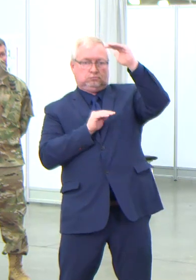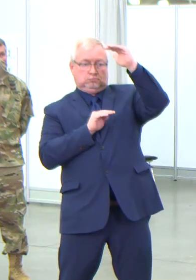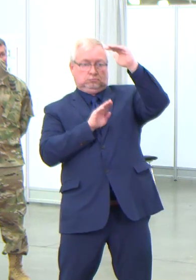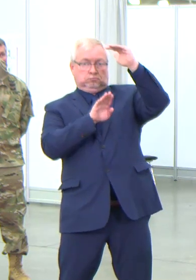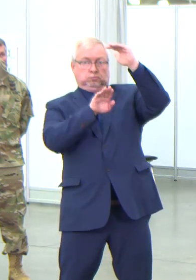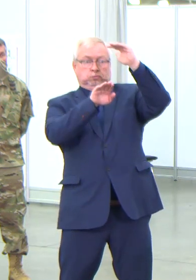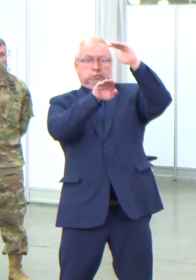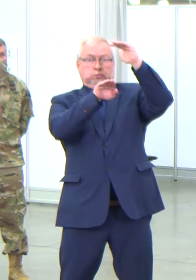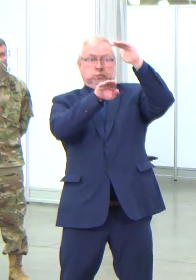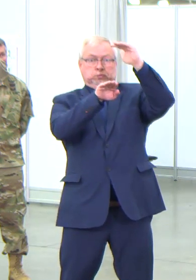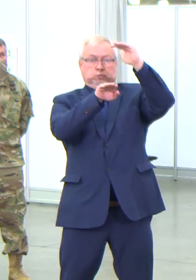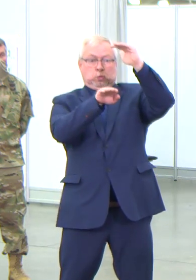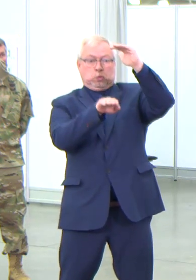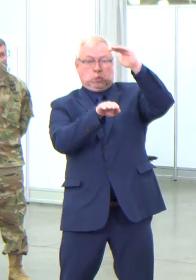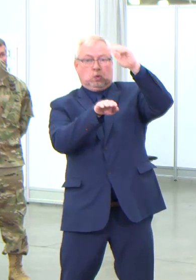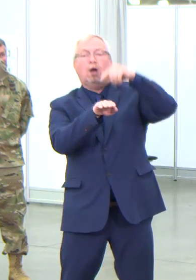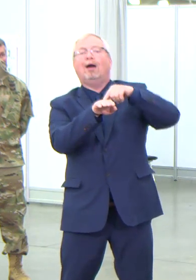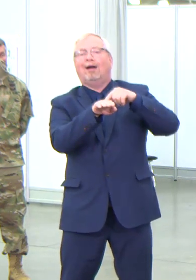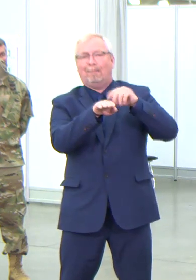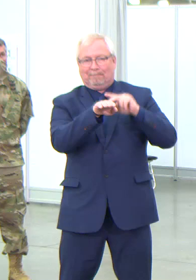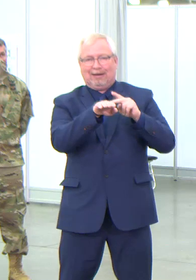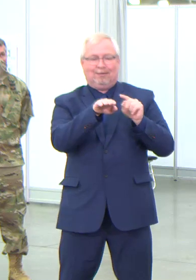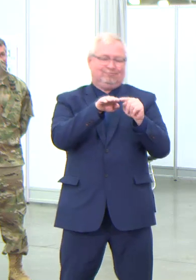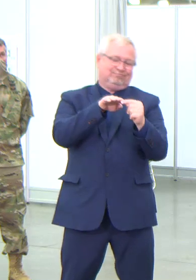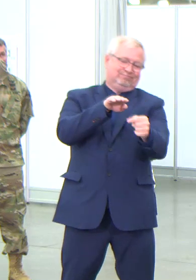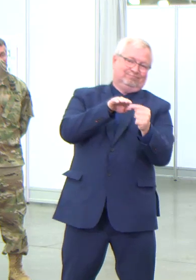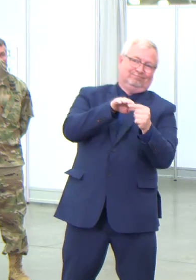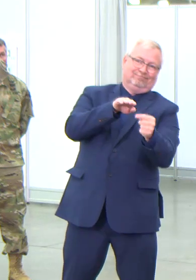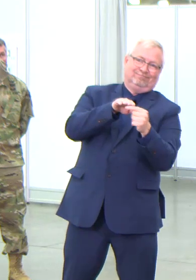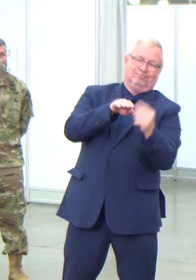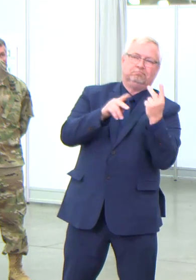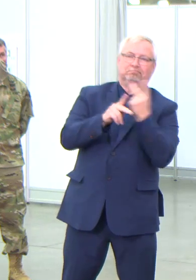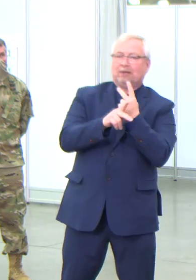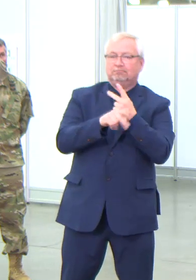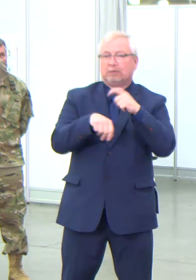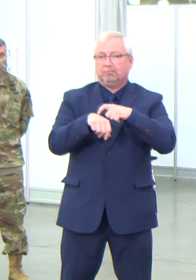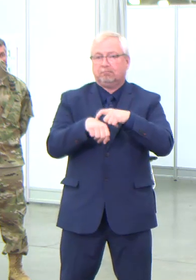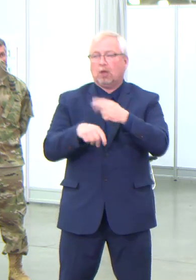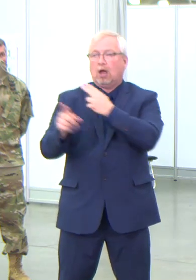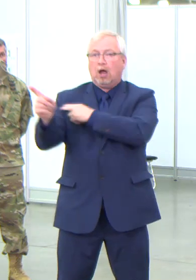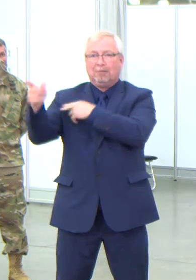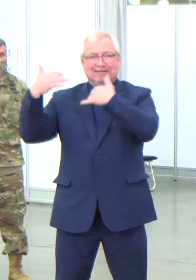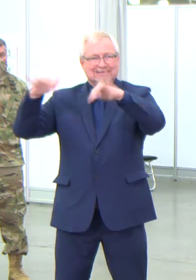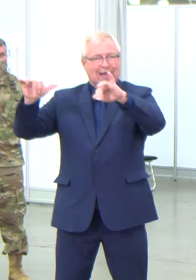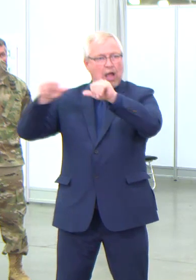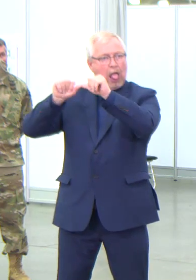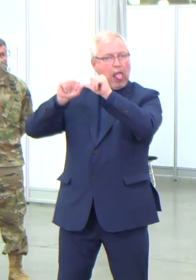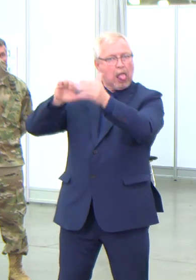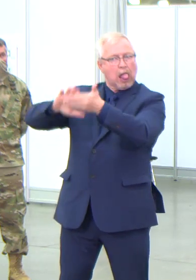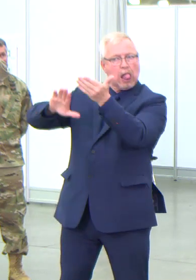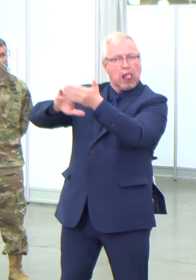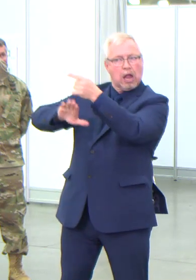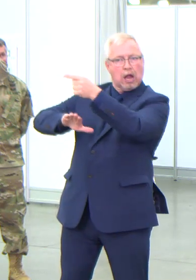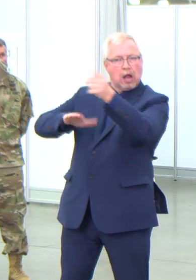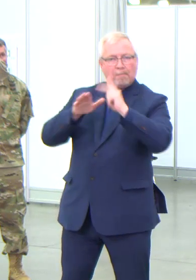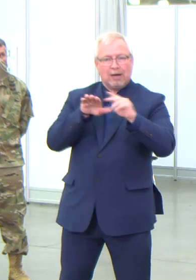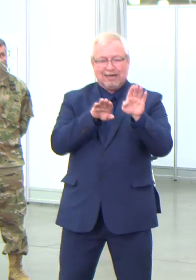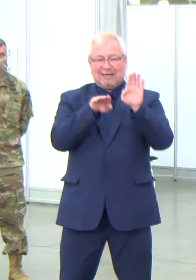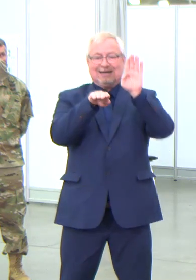the peak is lower, the spread of time is still significant and the bazillions of hospital workers, healthcare